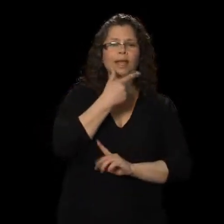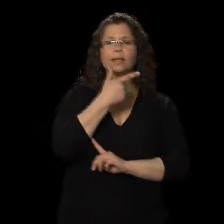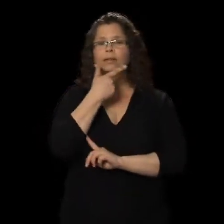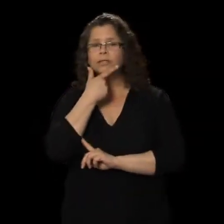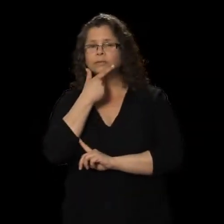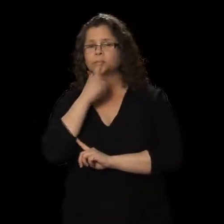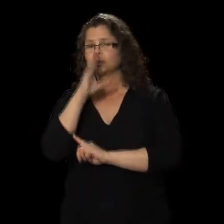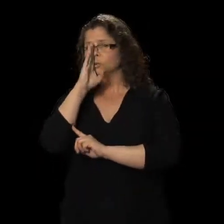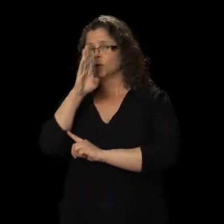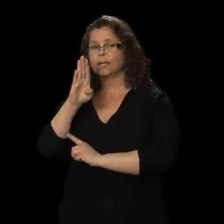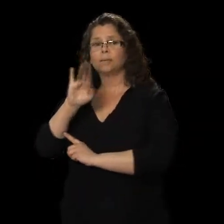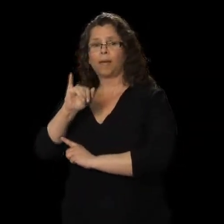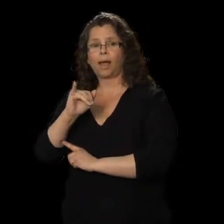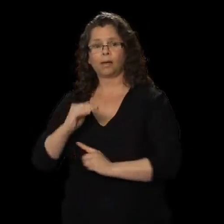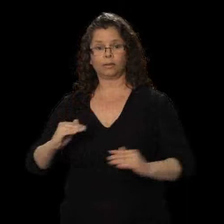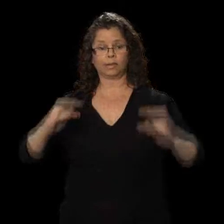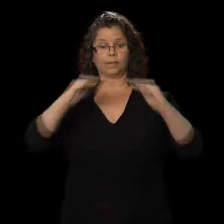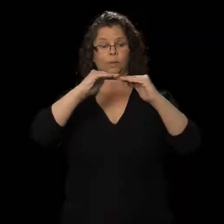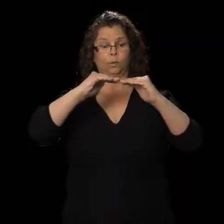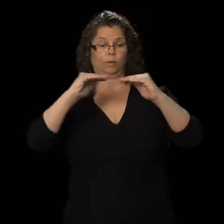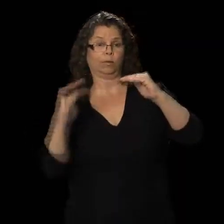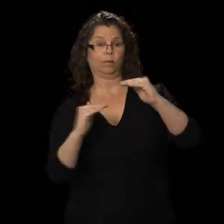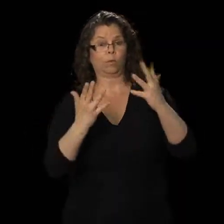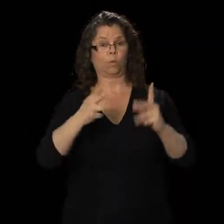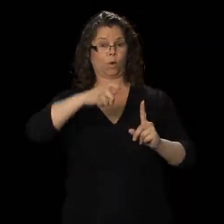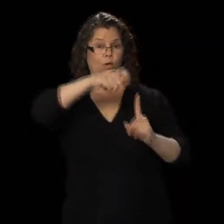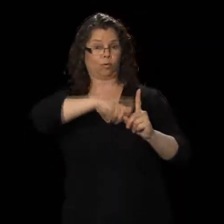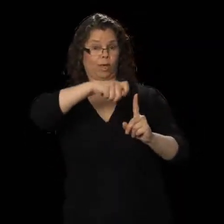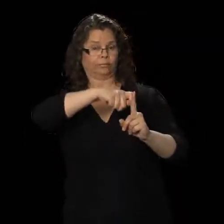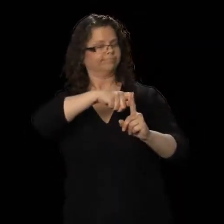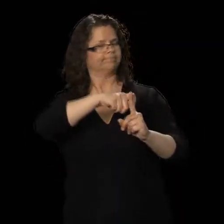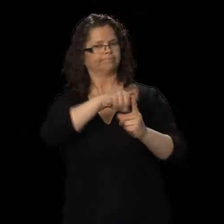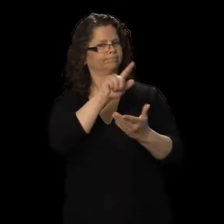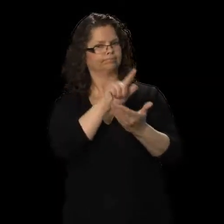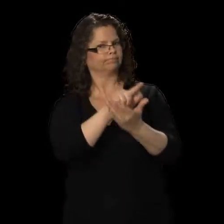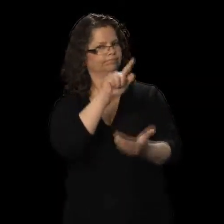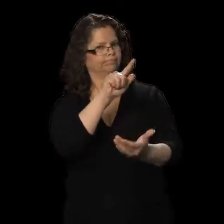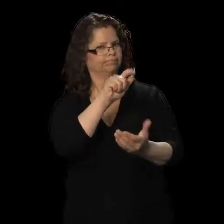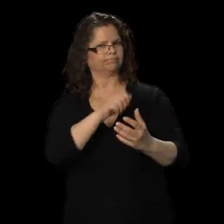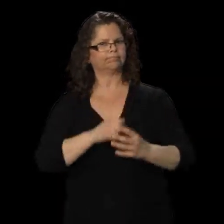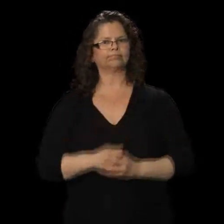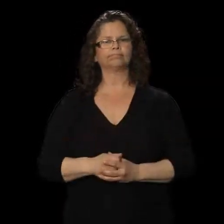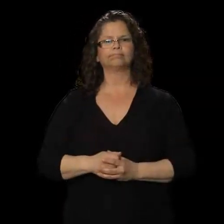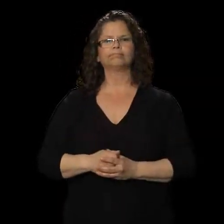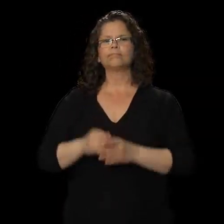areas because he or she is gay, lesbian, heterosexual or bisexual.